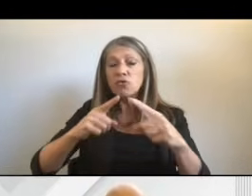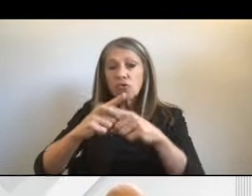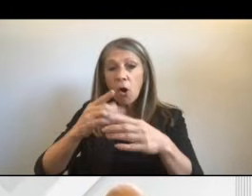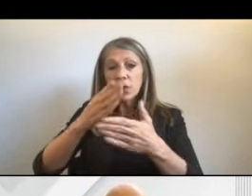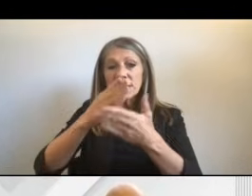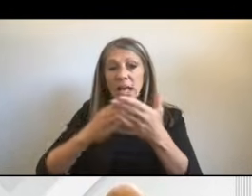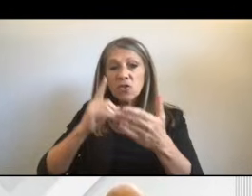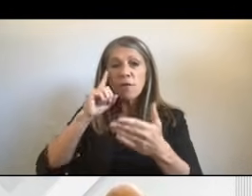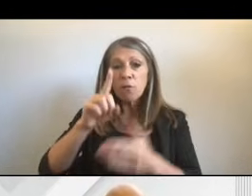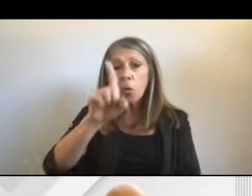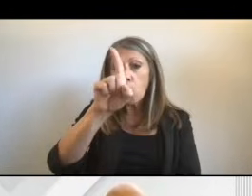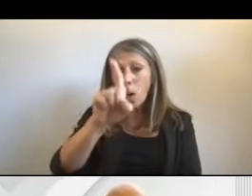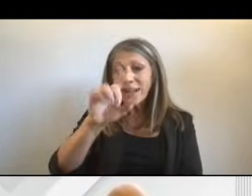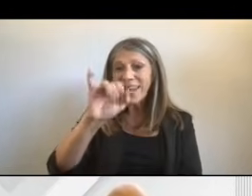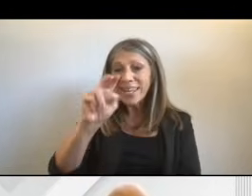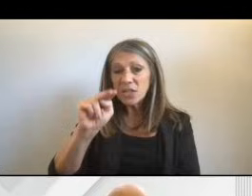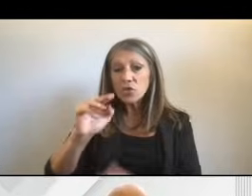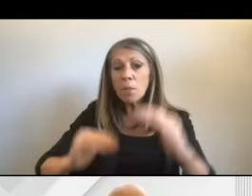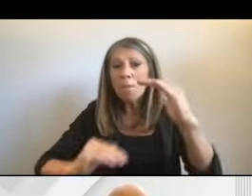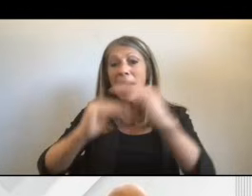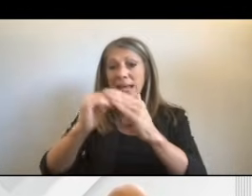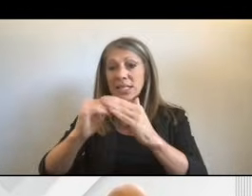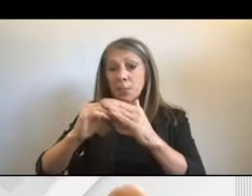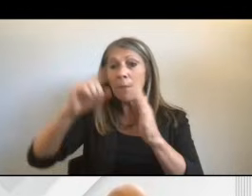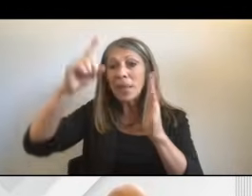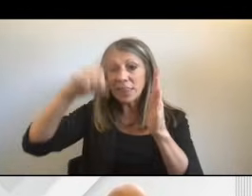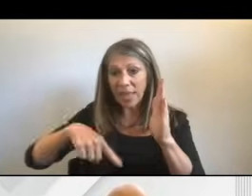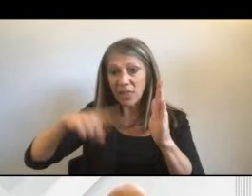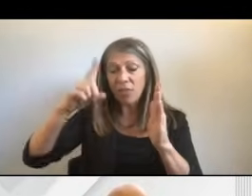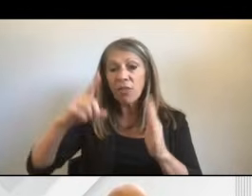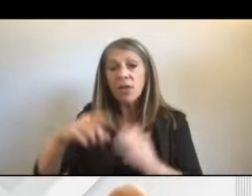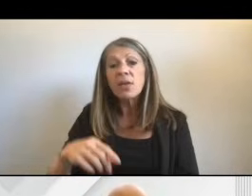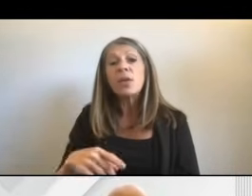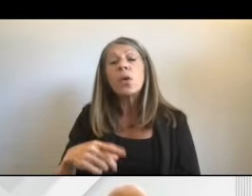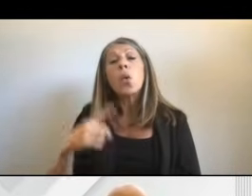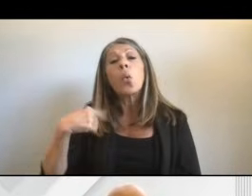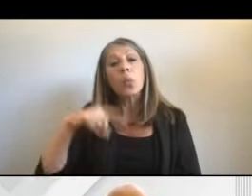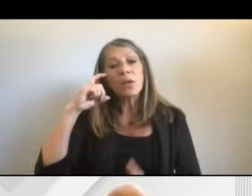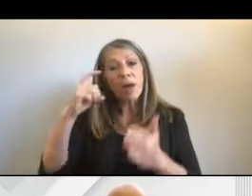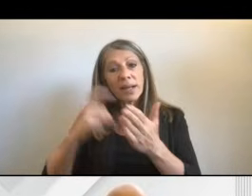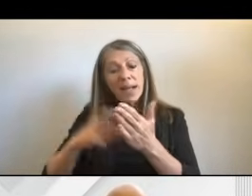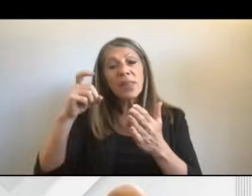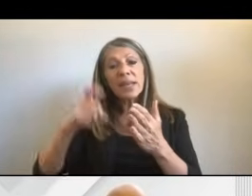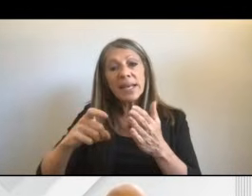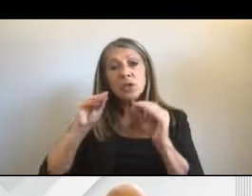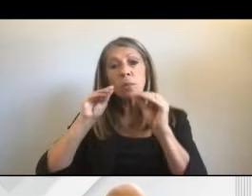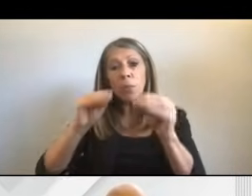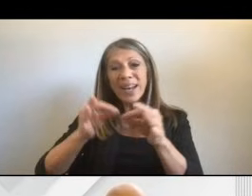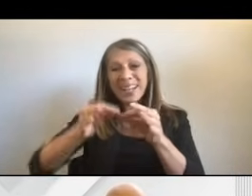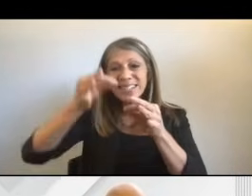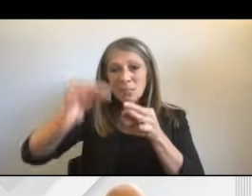maximum in length. So we do recognize that we have to put an expansion joint in, and that's